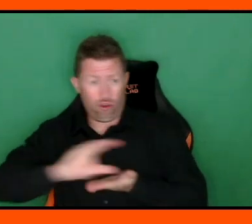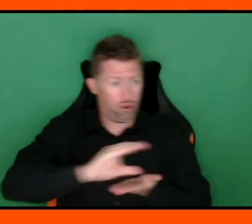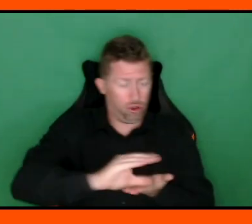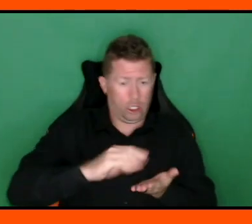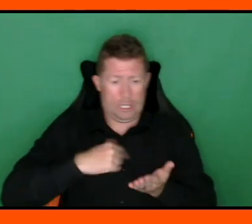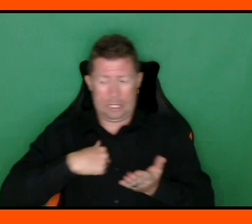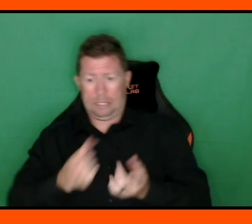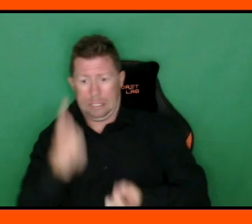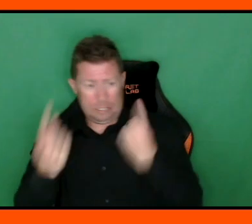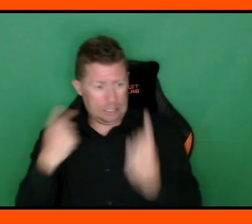or for undertaking research.